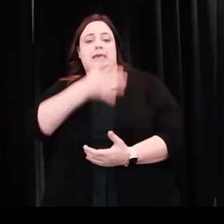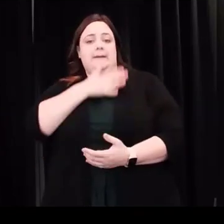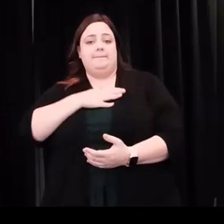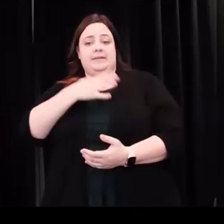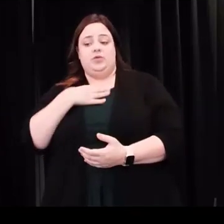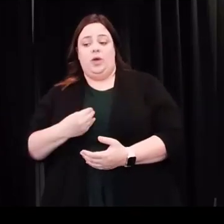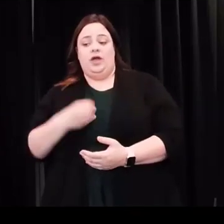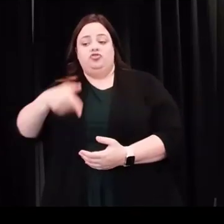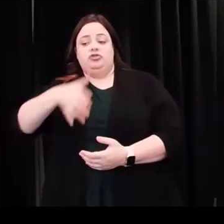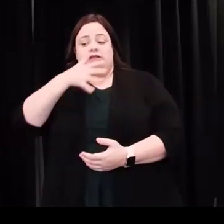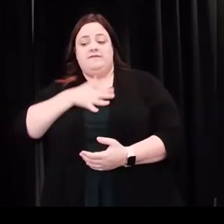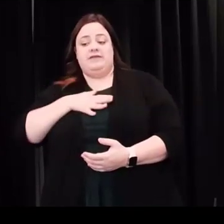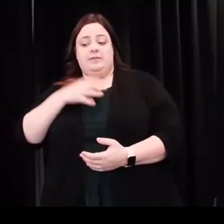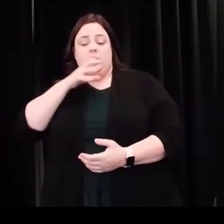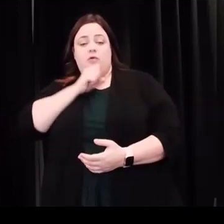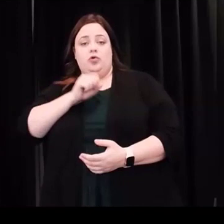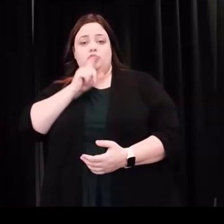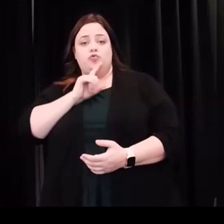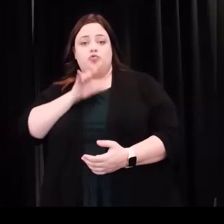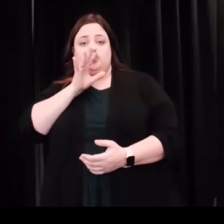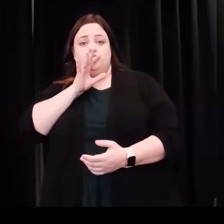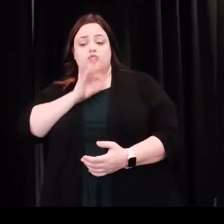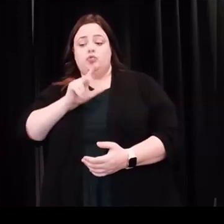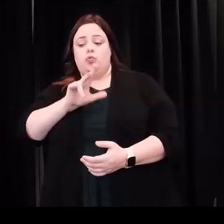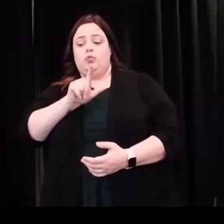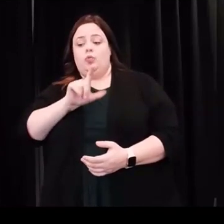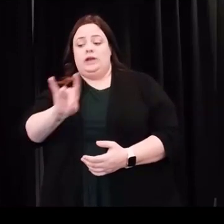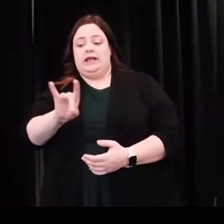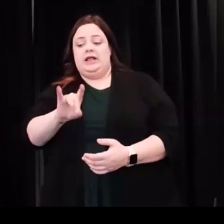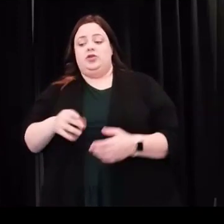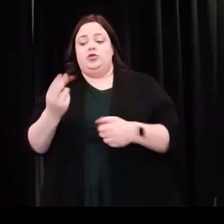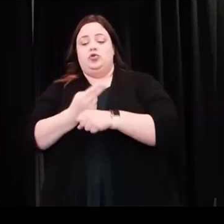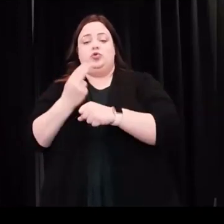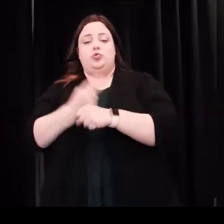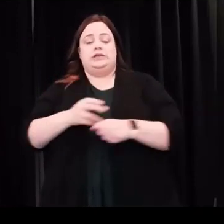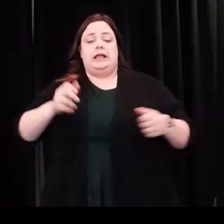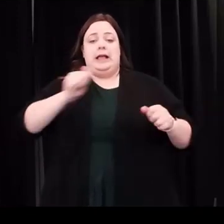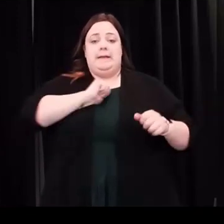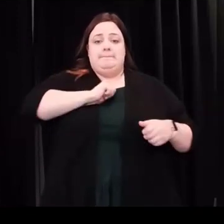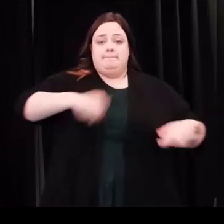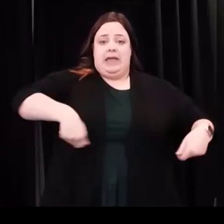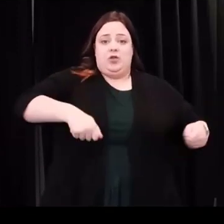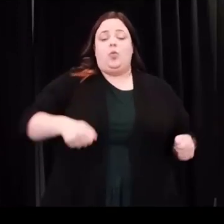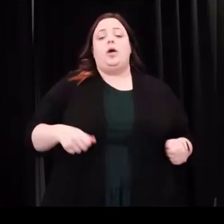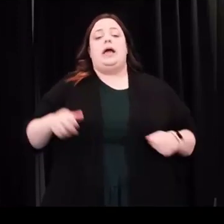is a female, 28, who uses manual and power wheelchairs to facilitate mobility. She was